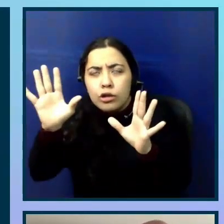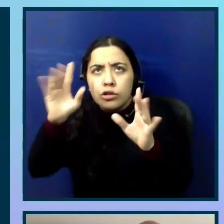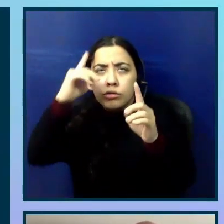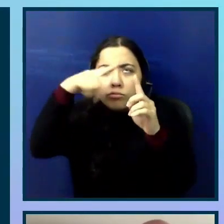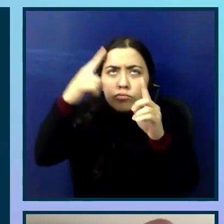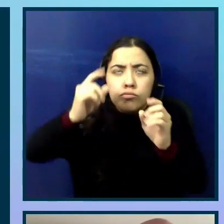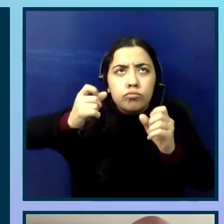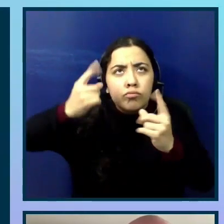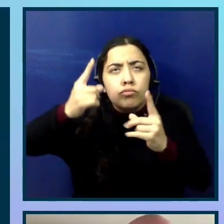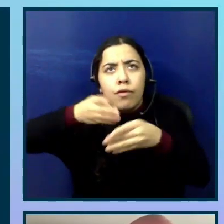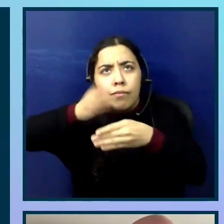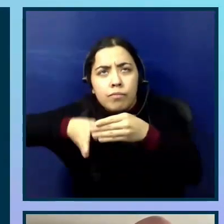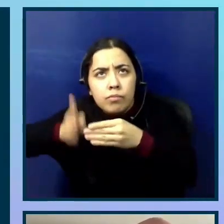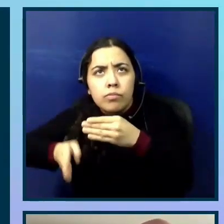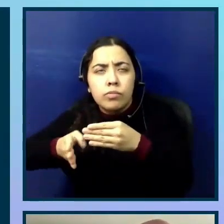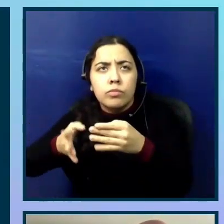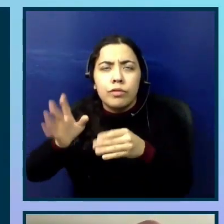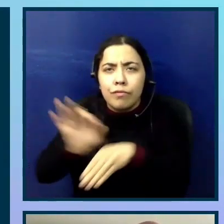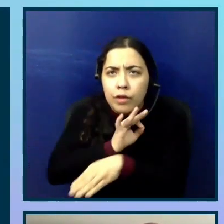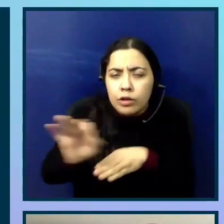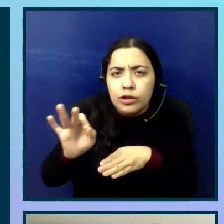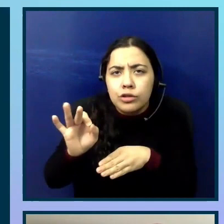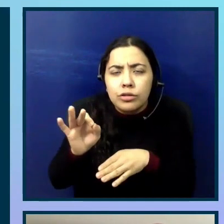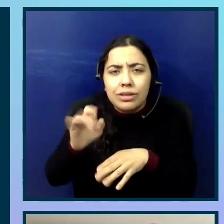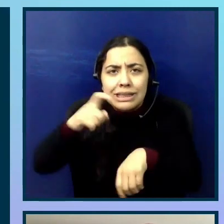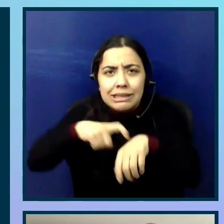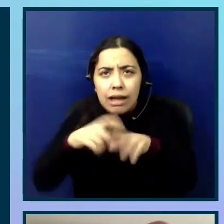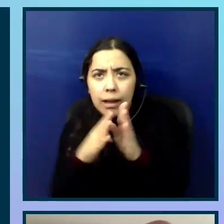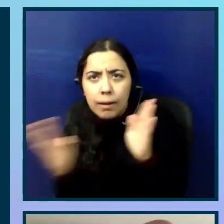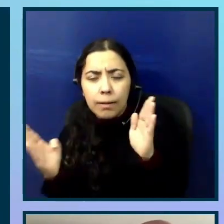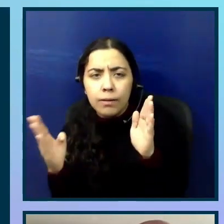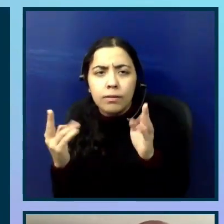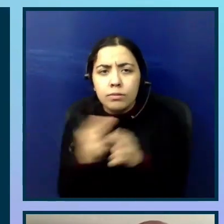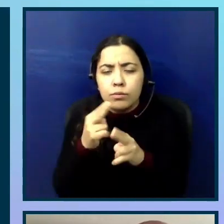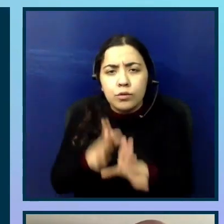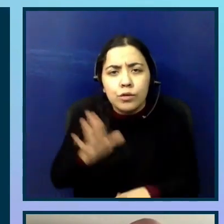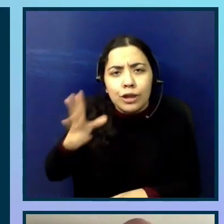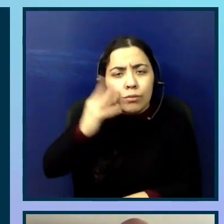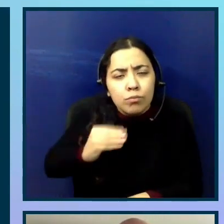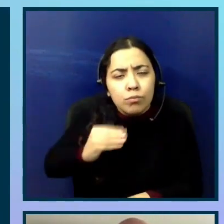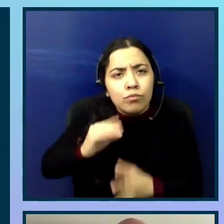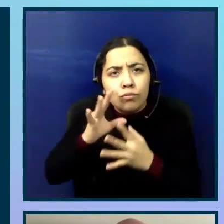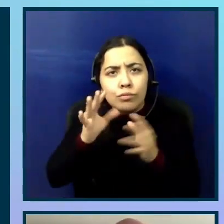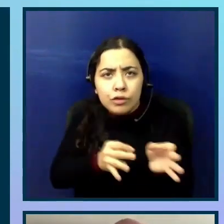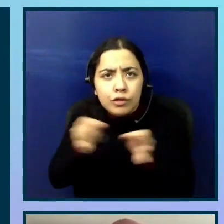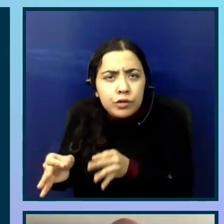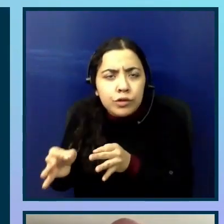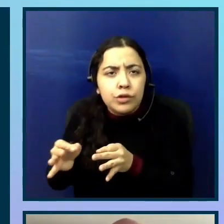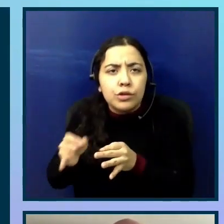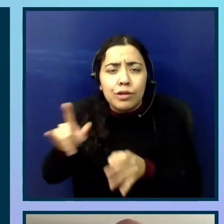task time, user choice, and satisfaction. And contextual questioning